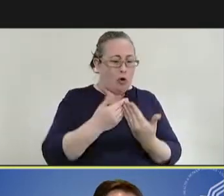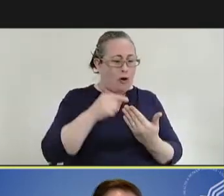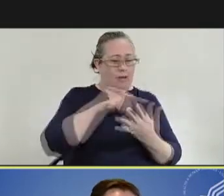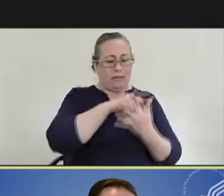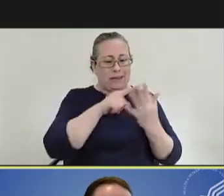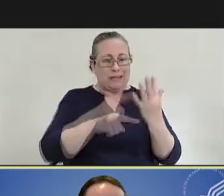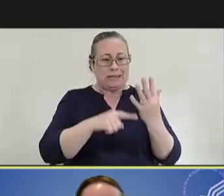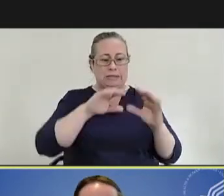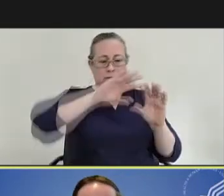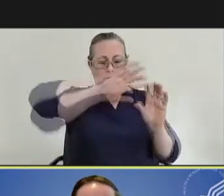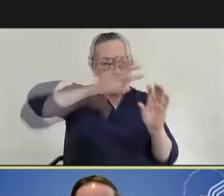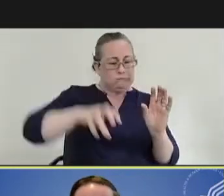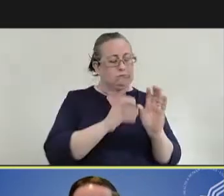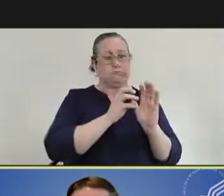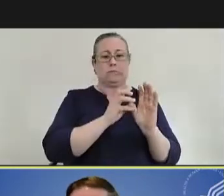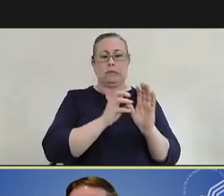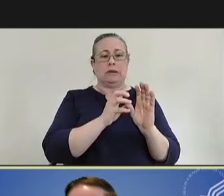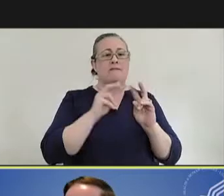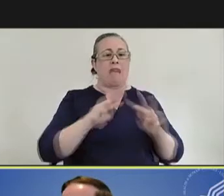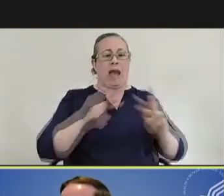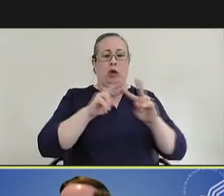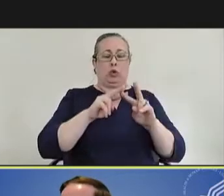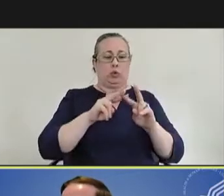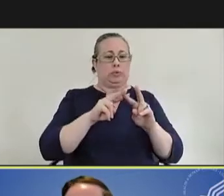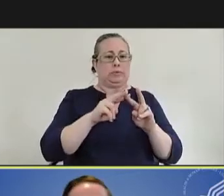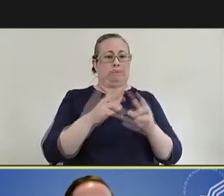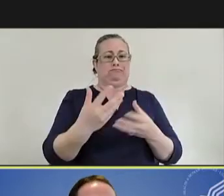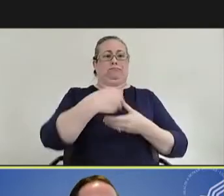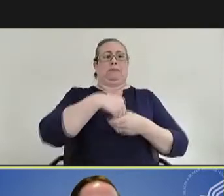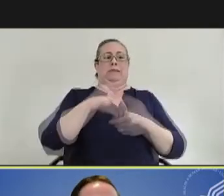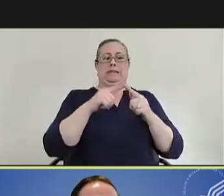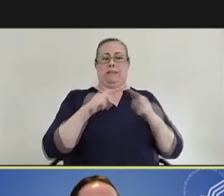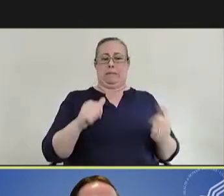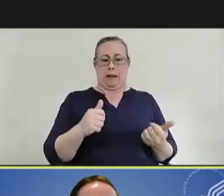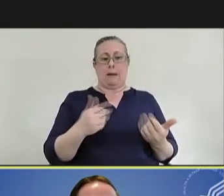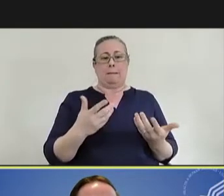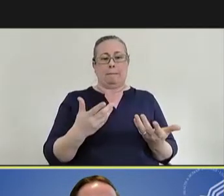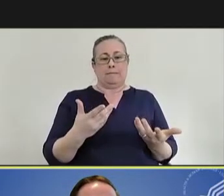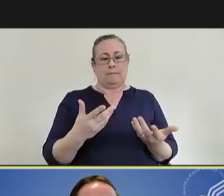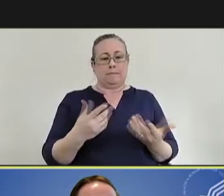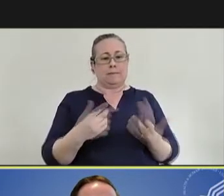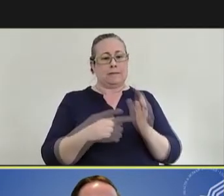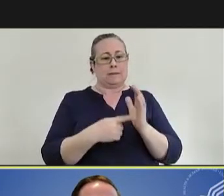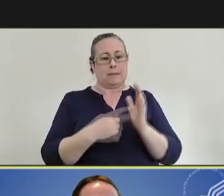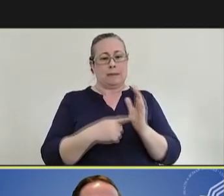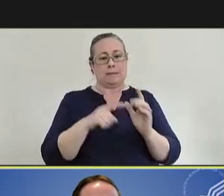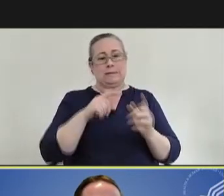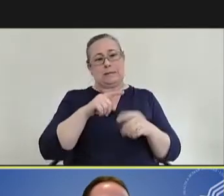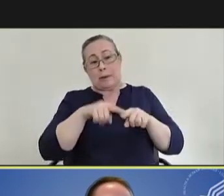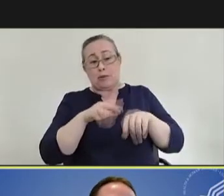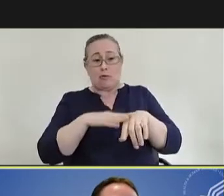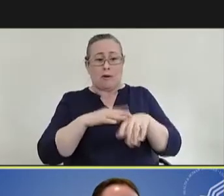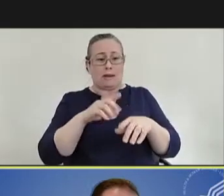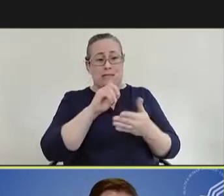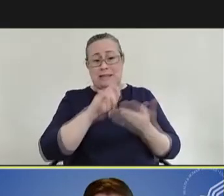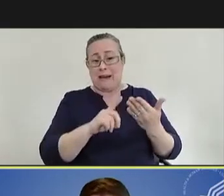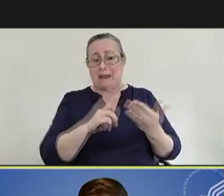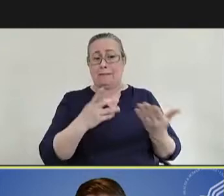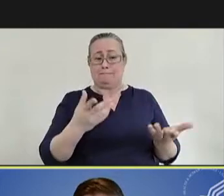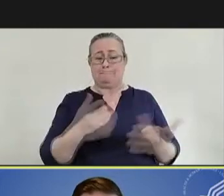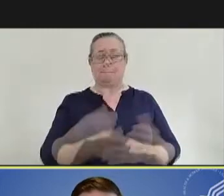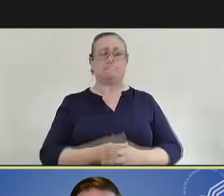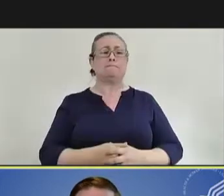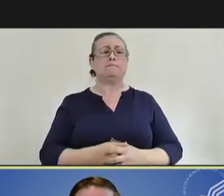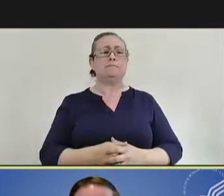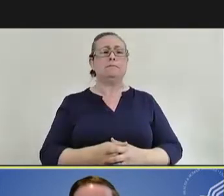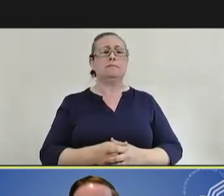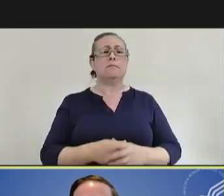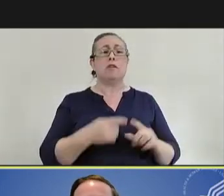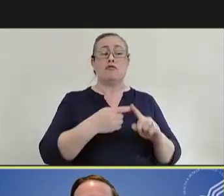program design and implementation. Turning from the trust with playbook. I want to speak very